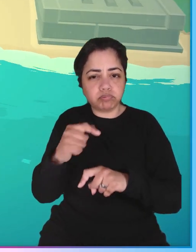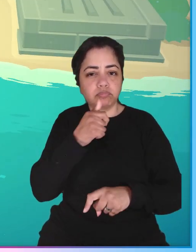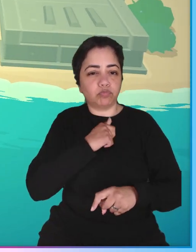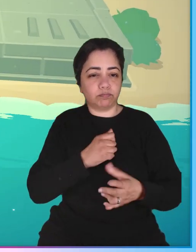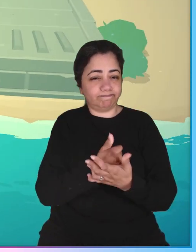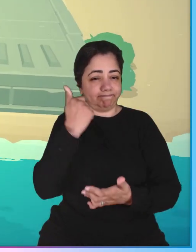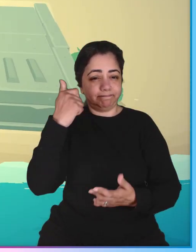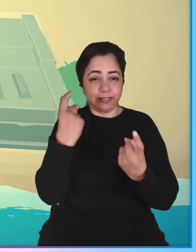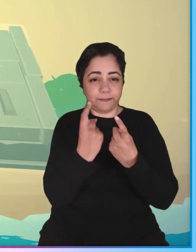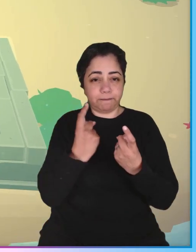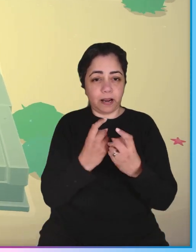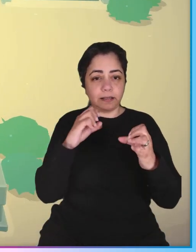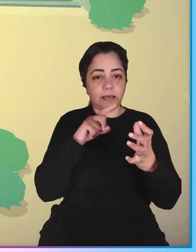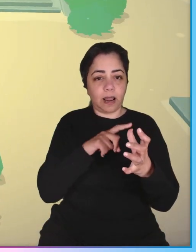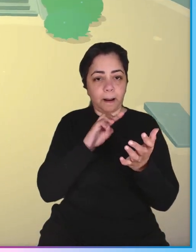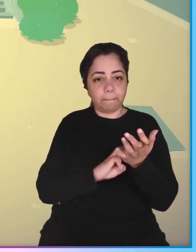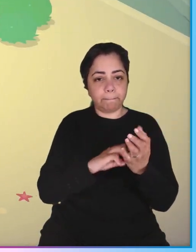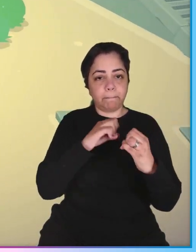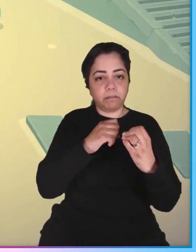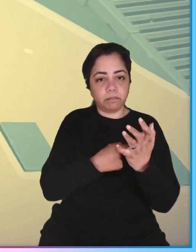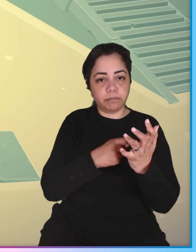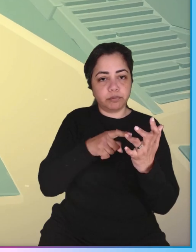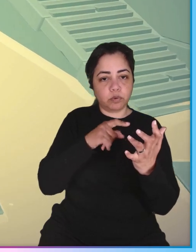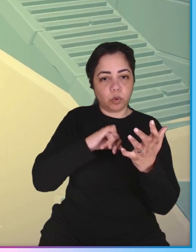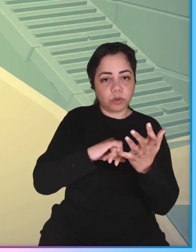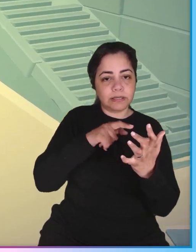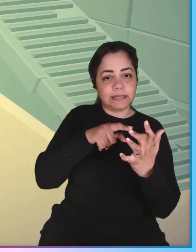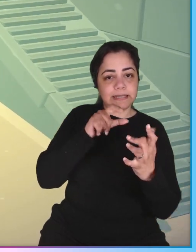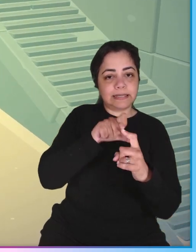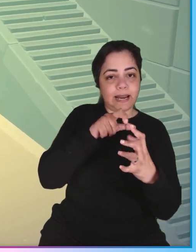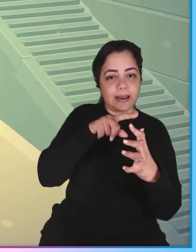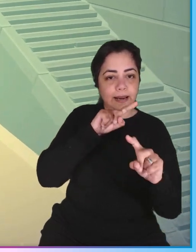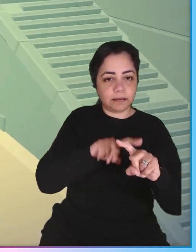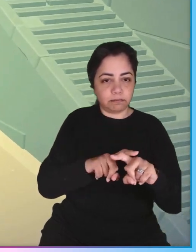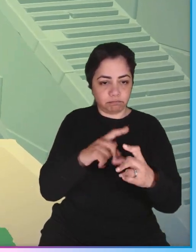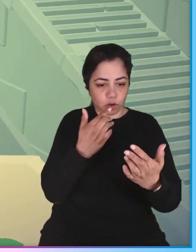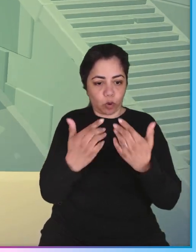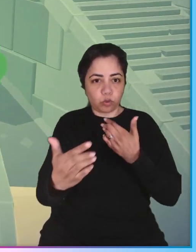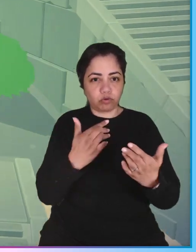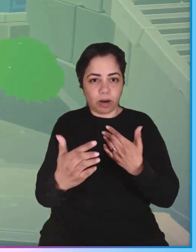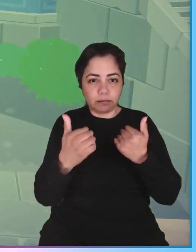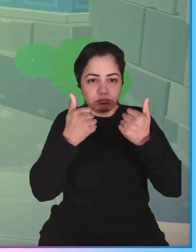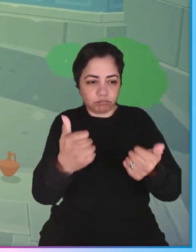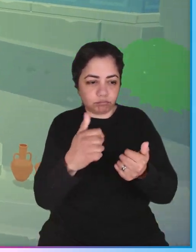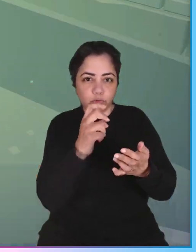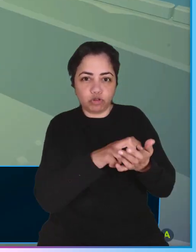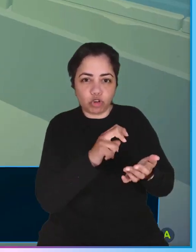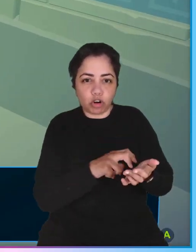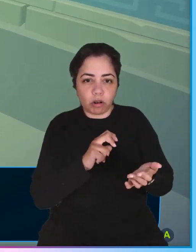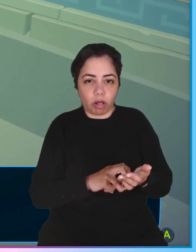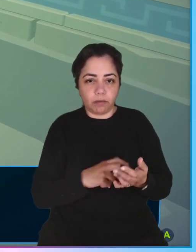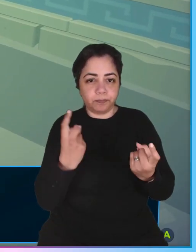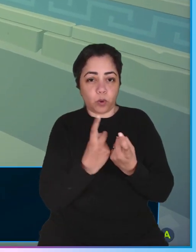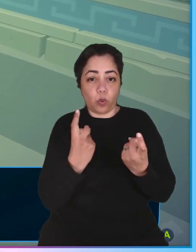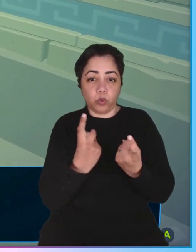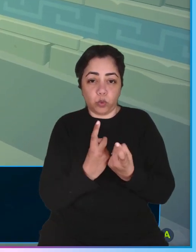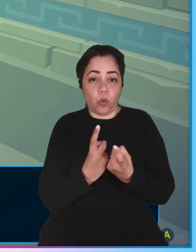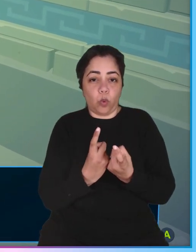The AmbrosiDex also has a radar function that uses sound effects, visuals, and haptics to let you know when you’re close to finding a hidden treasure.